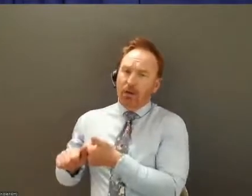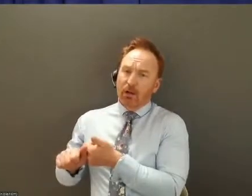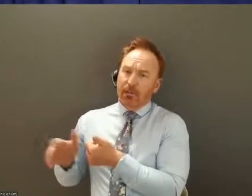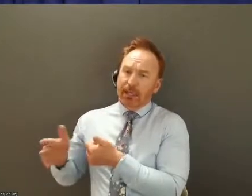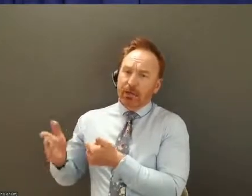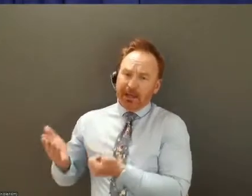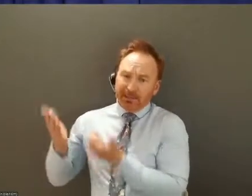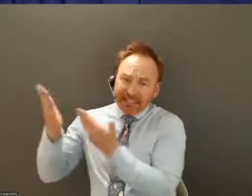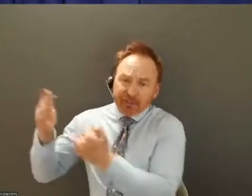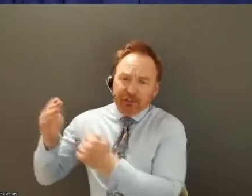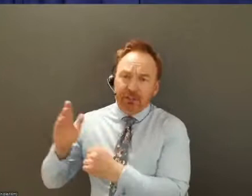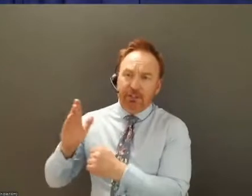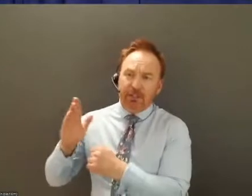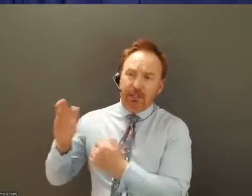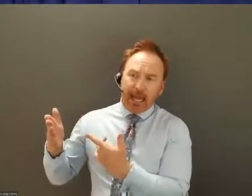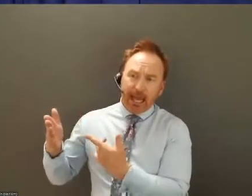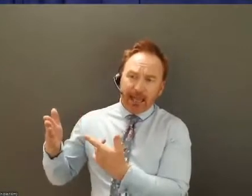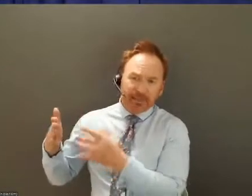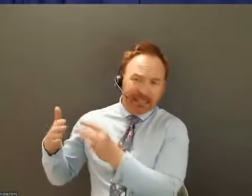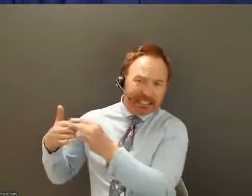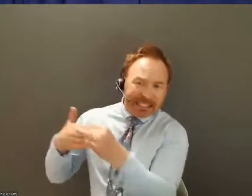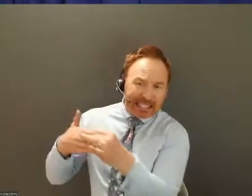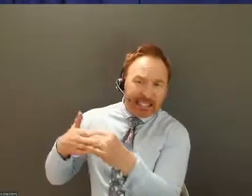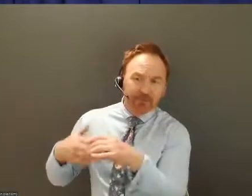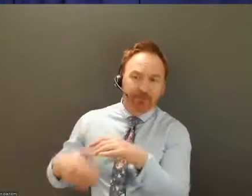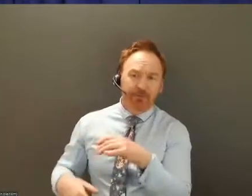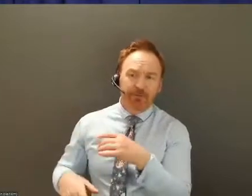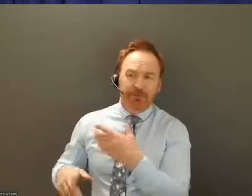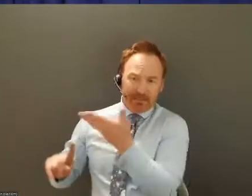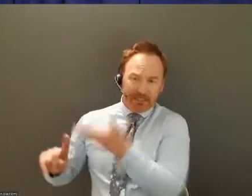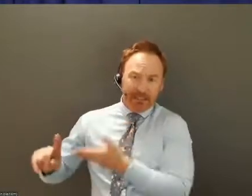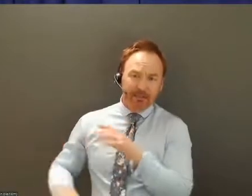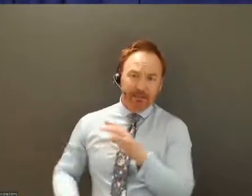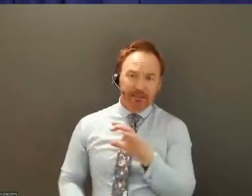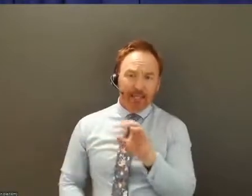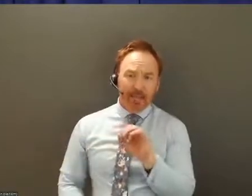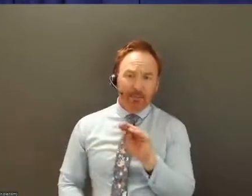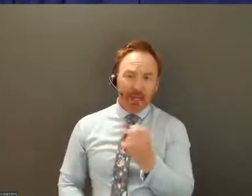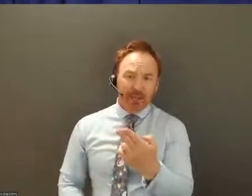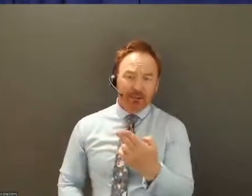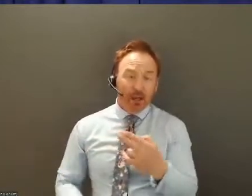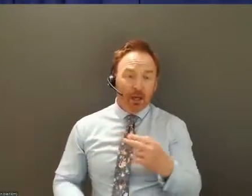respecting the mayors is now live. Pat: Do you have a second